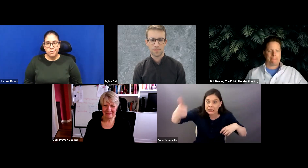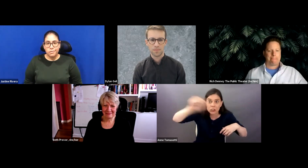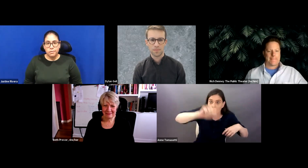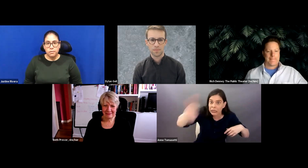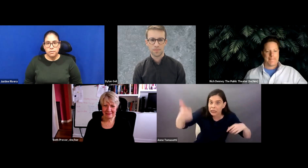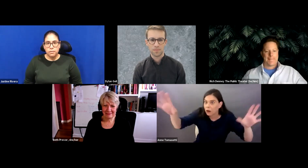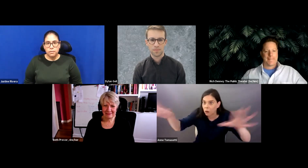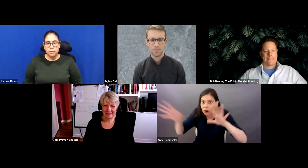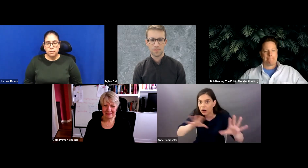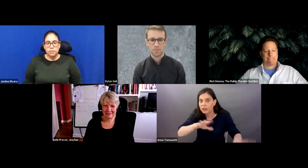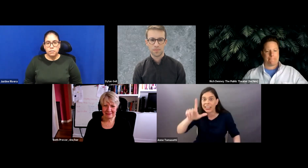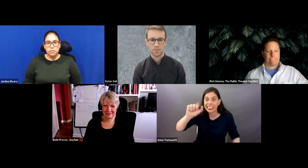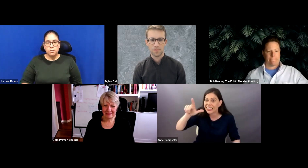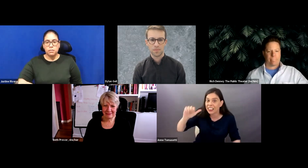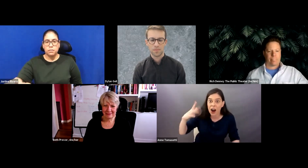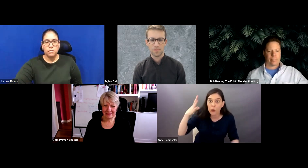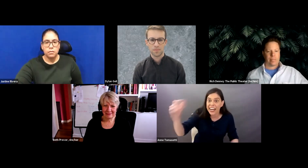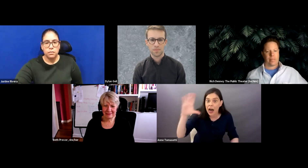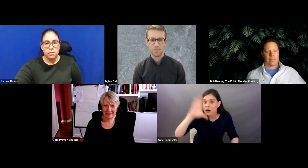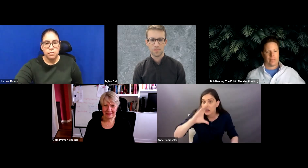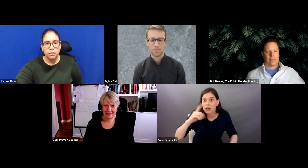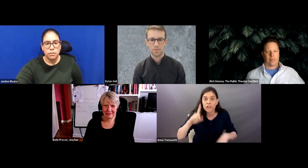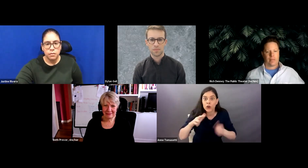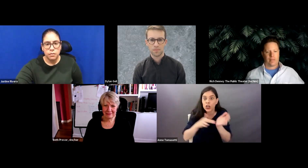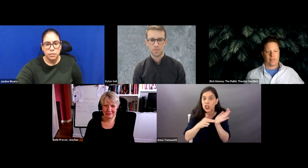did have a few costume changes, and I would approve whether or